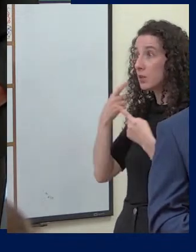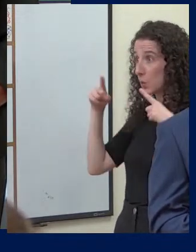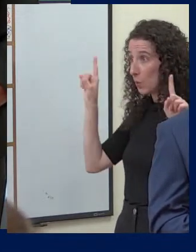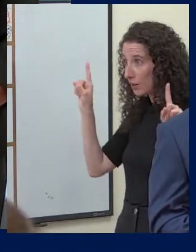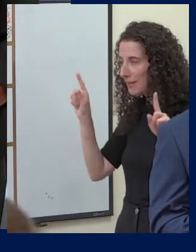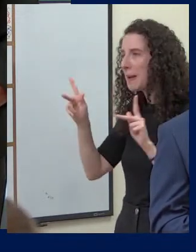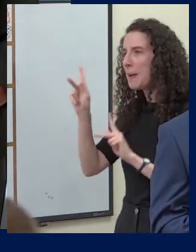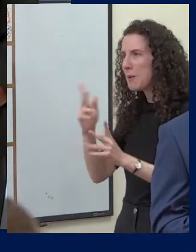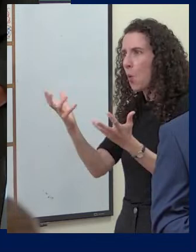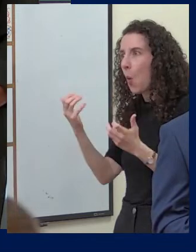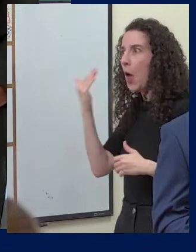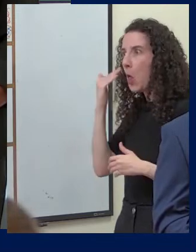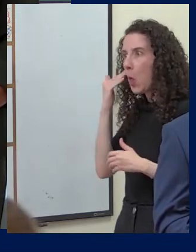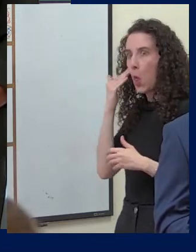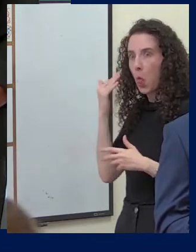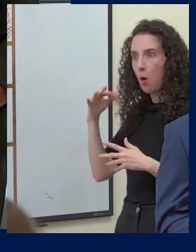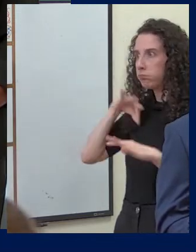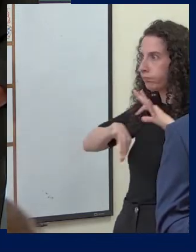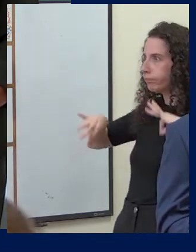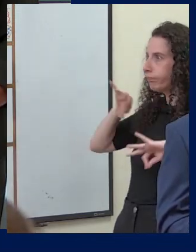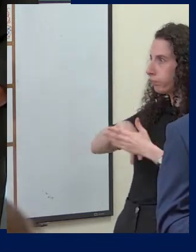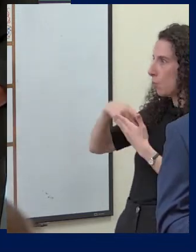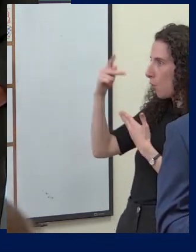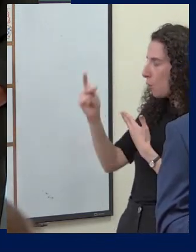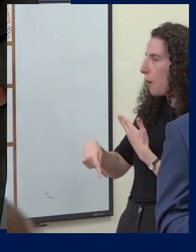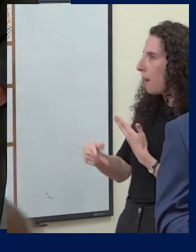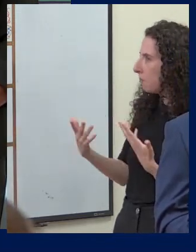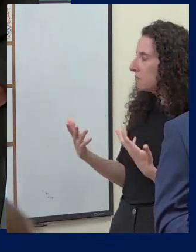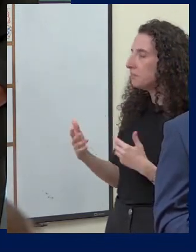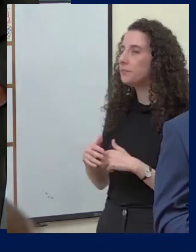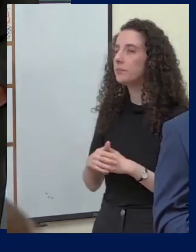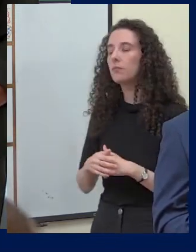I hope sooner than later, but with the help of great organizations and young people as